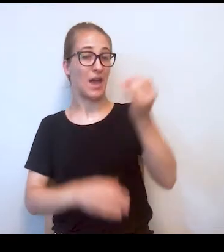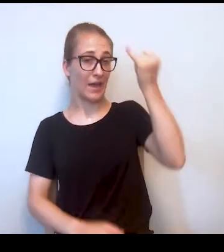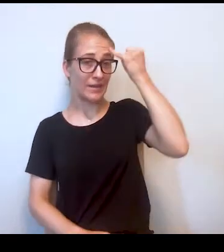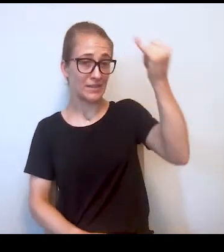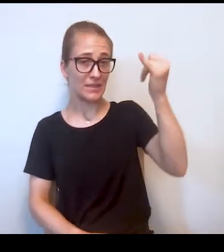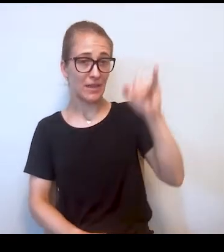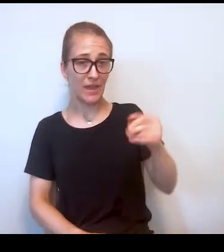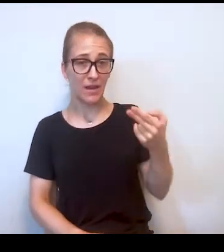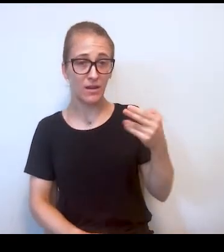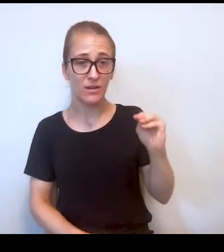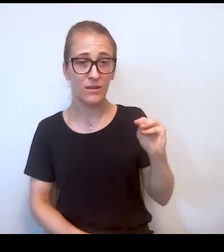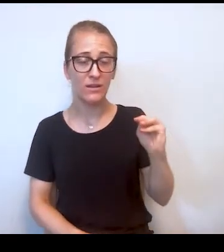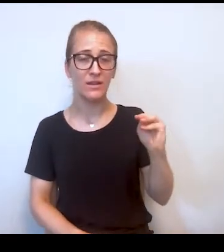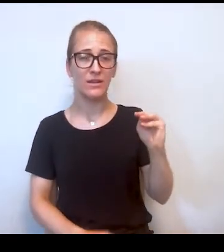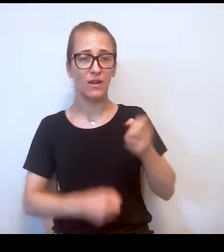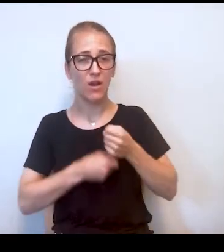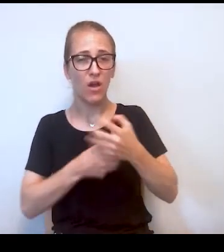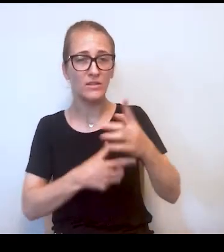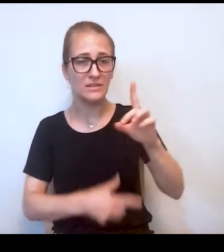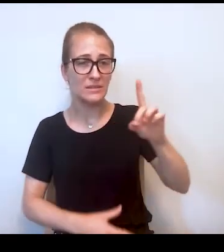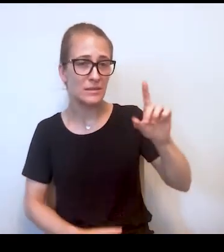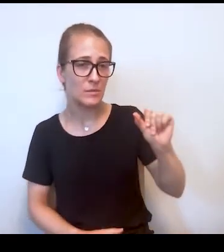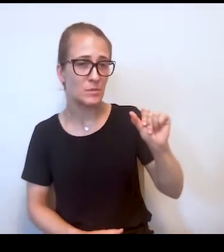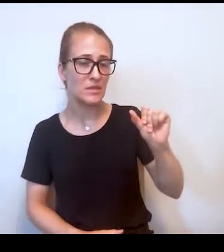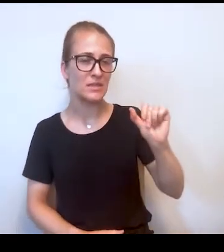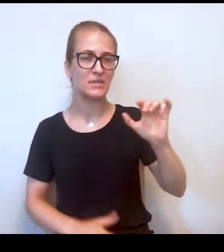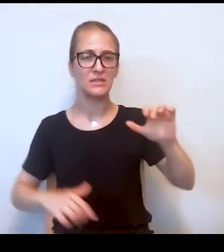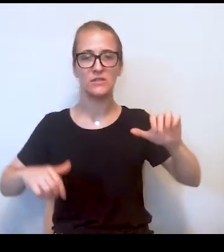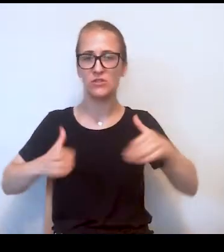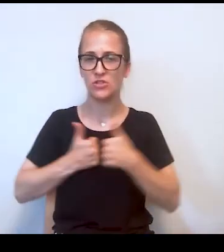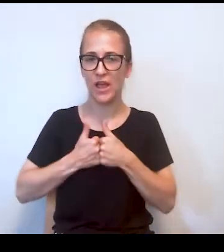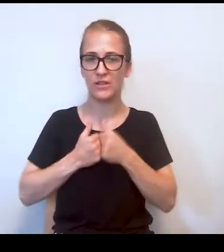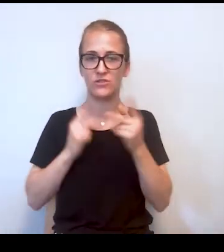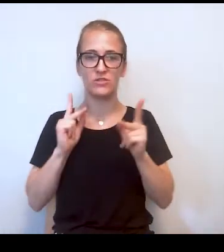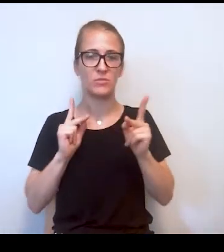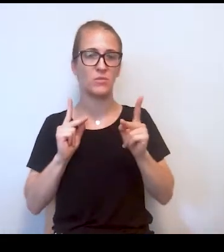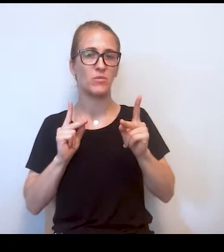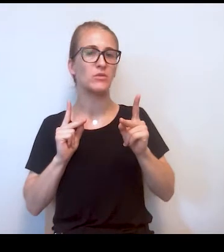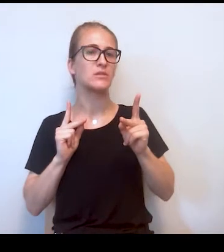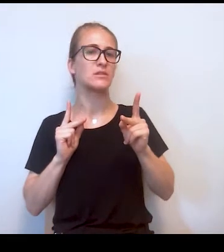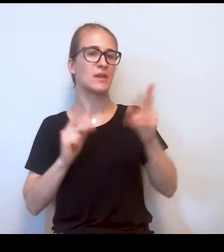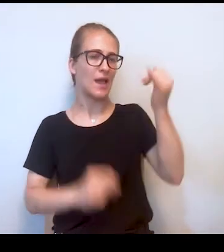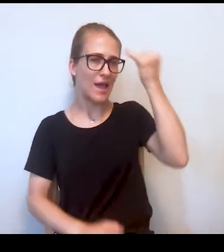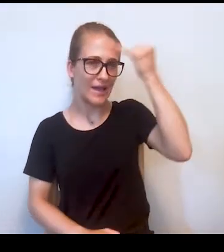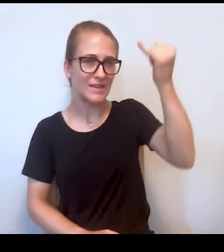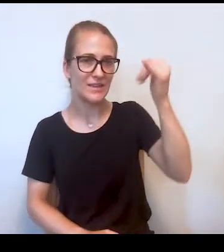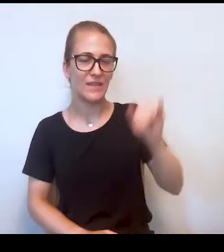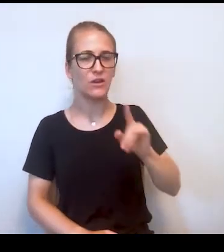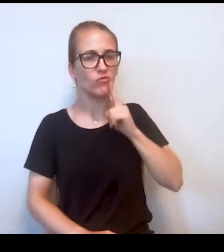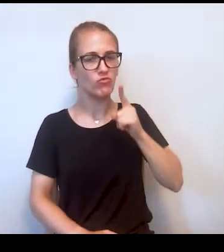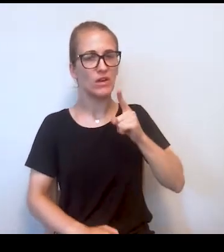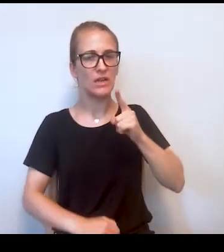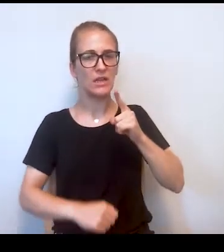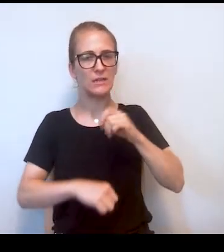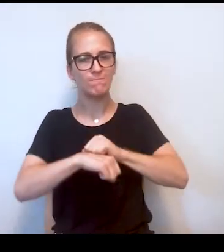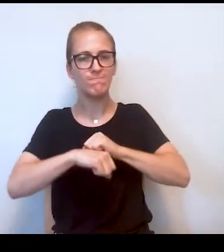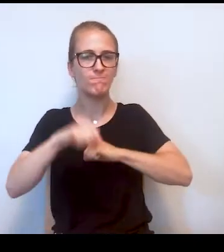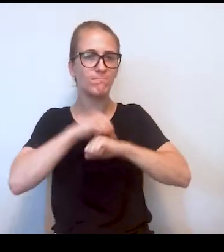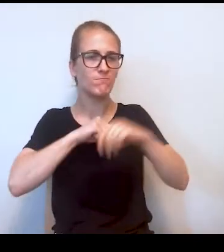goes up against people's frameworks that are the foundation for how they view health/wellness /